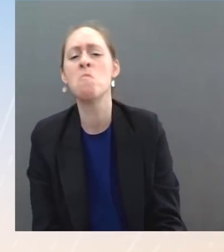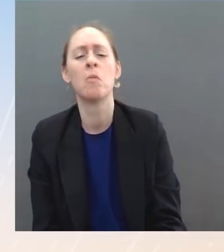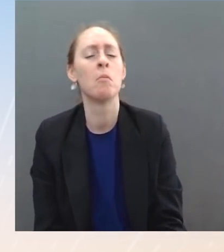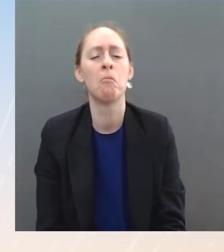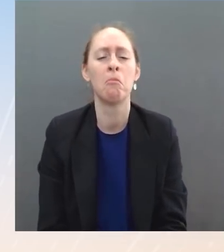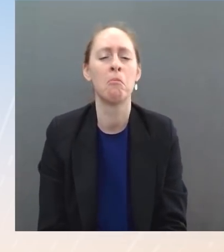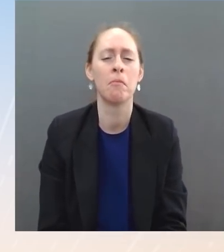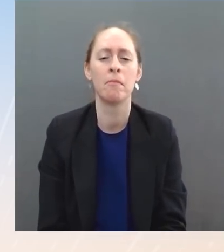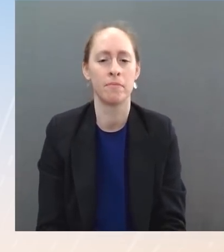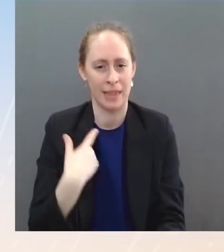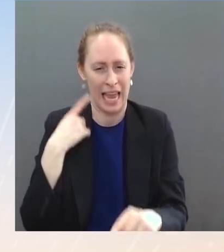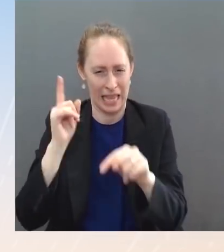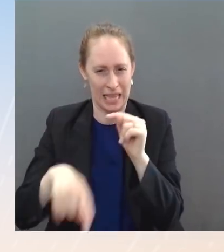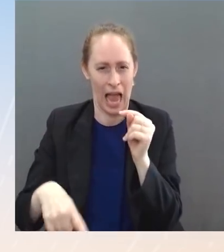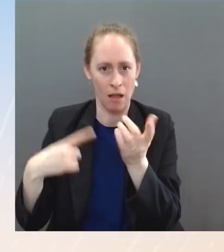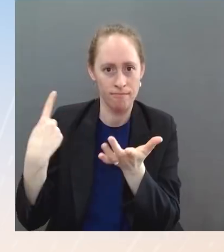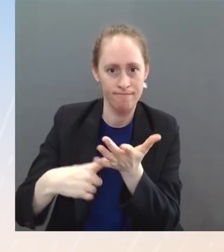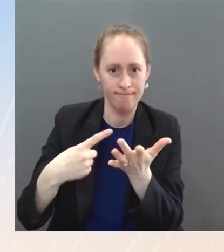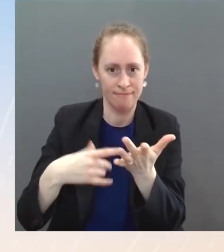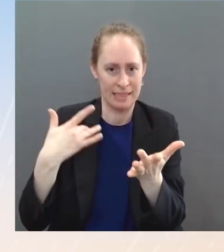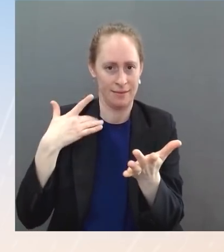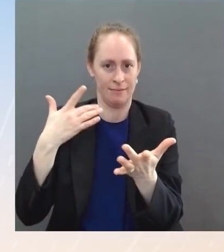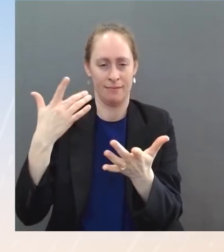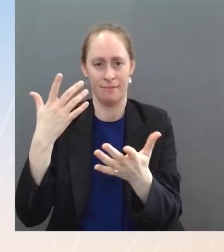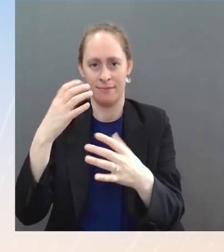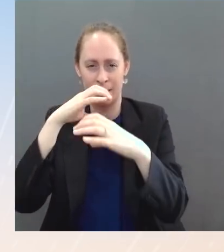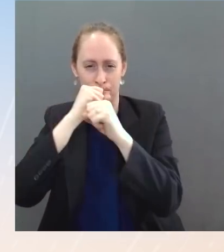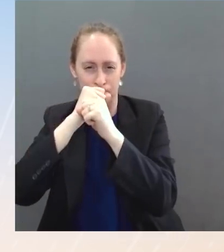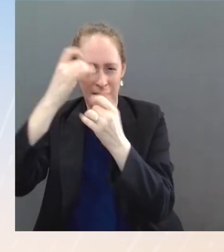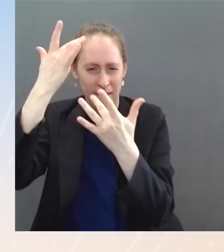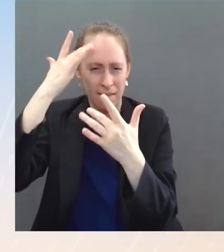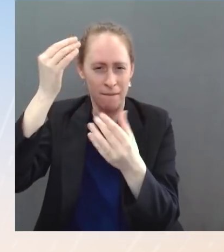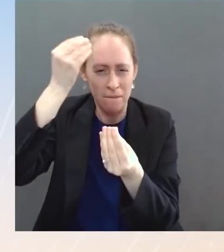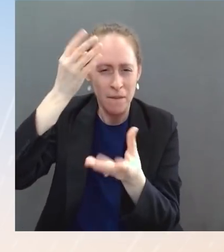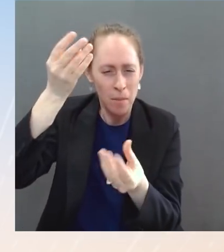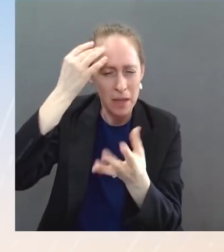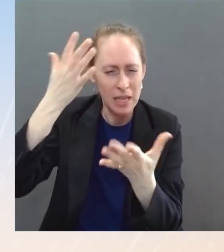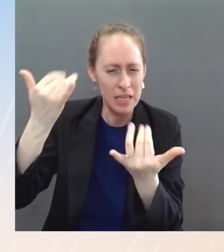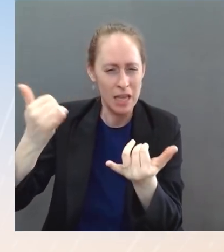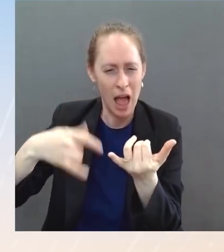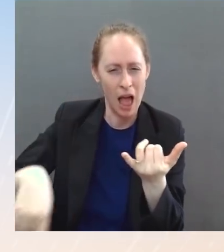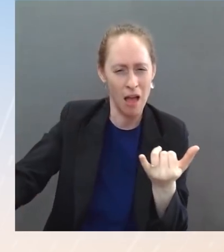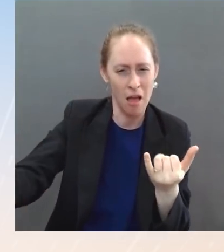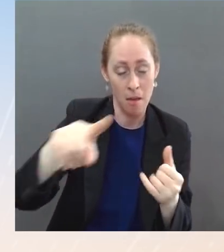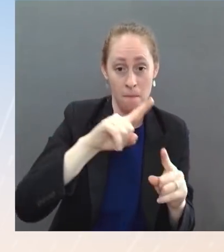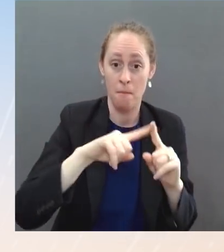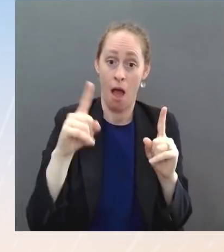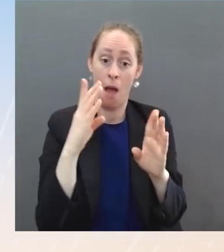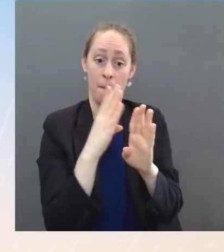is that even before the invasion happened, we shared information with the public, with the press, including from this podium,